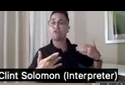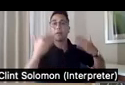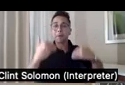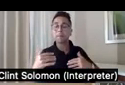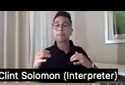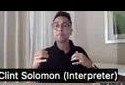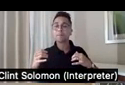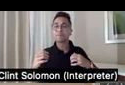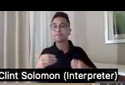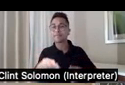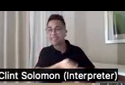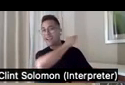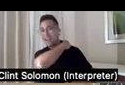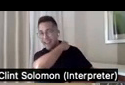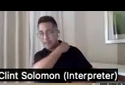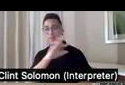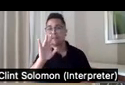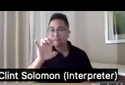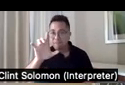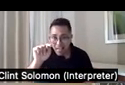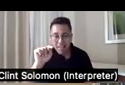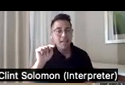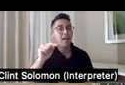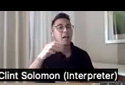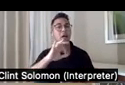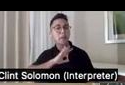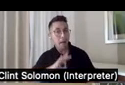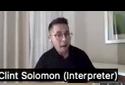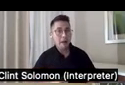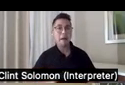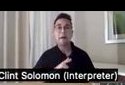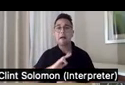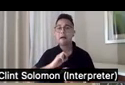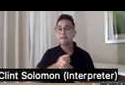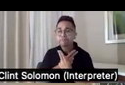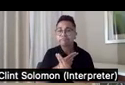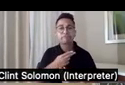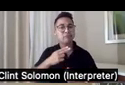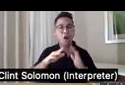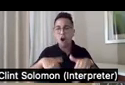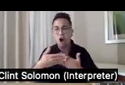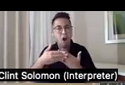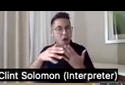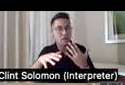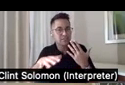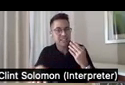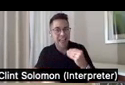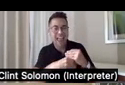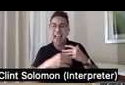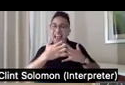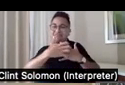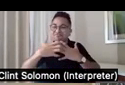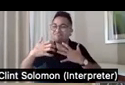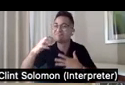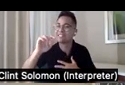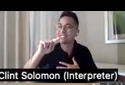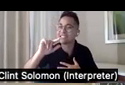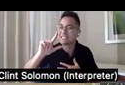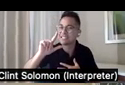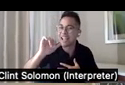in felt and the buttons and the tie on the cape all to add interest for the child